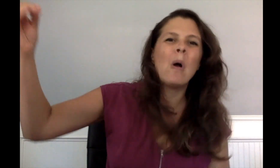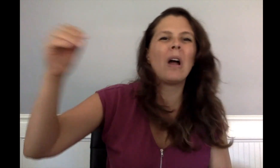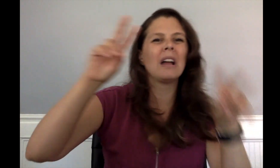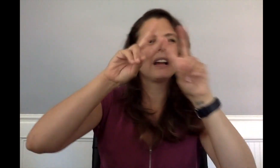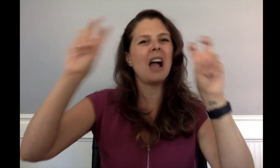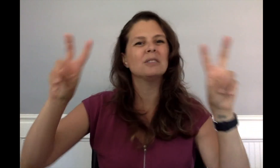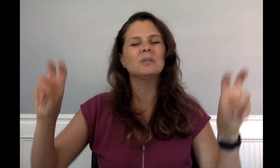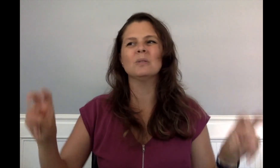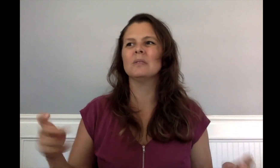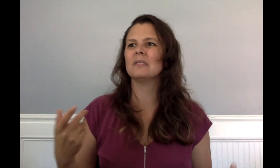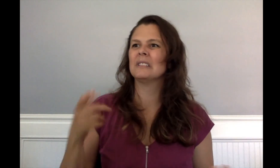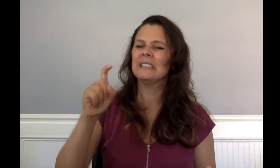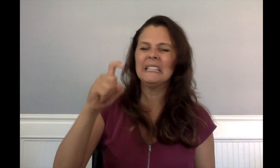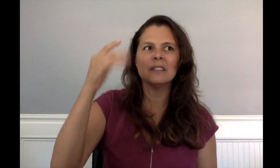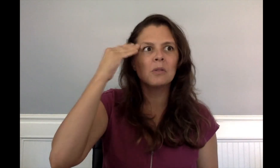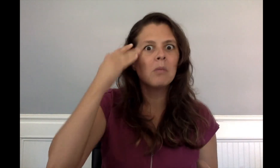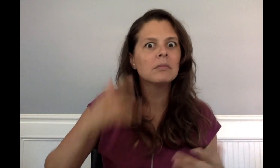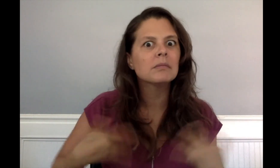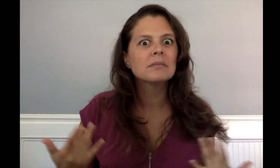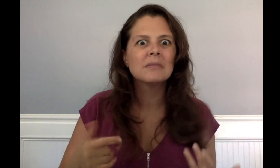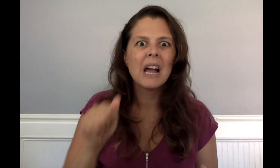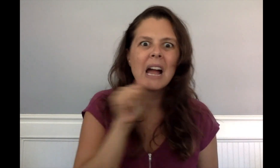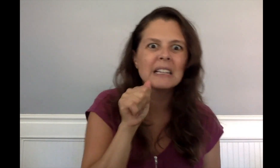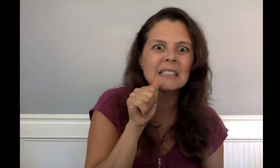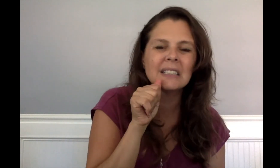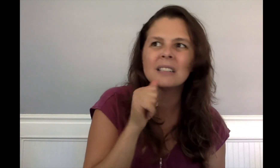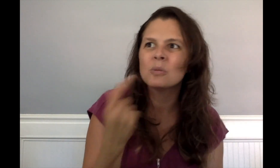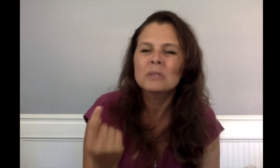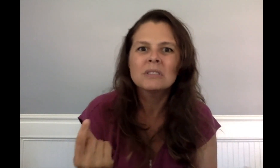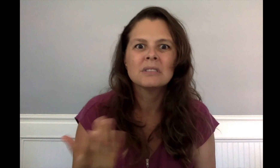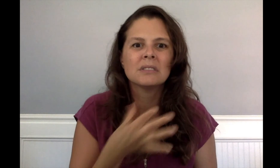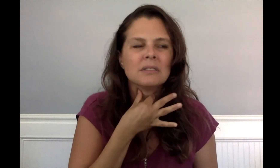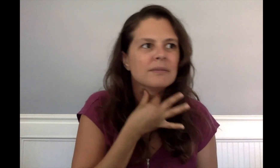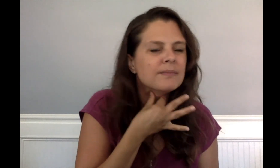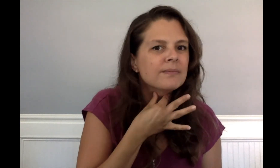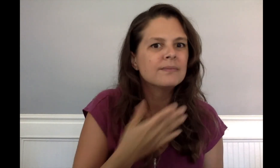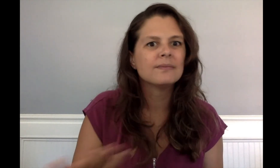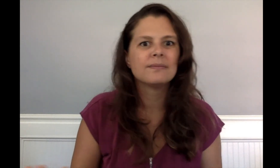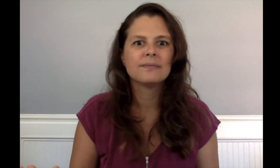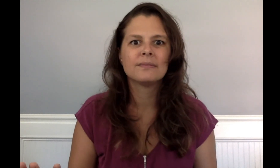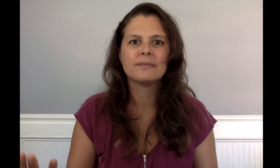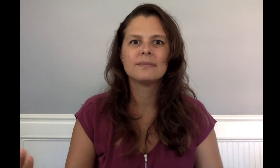Charlie needed to get to the castle. He needed to find Aggie.